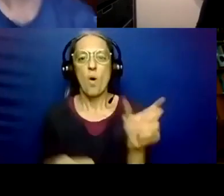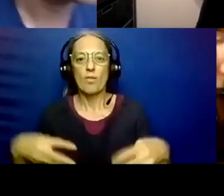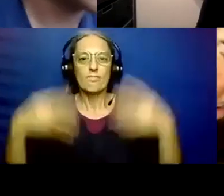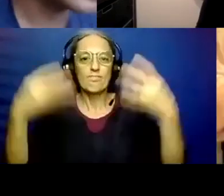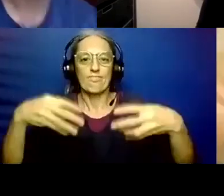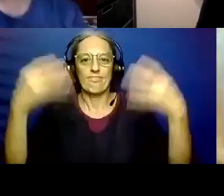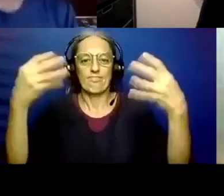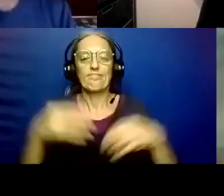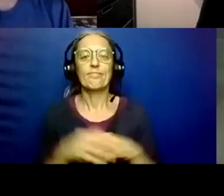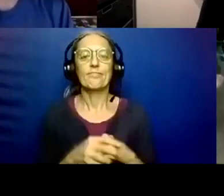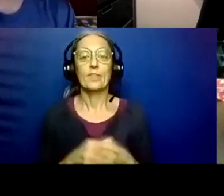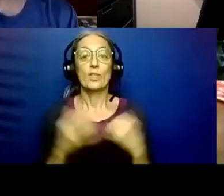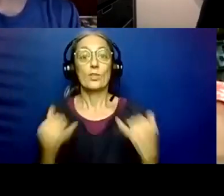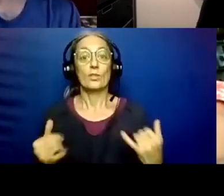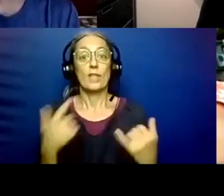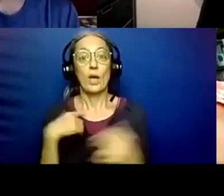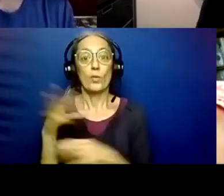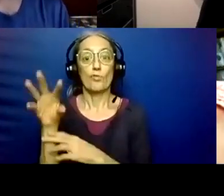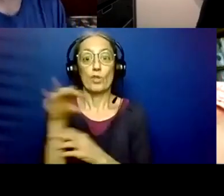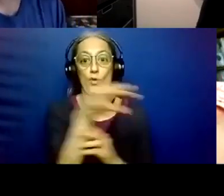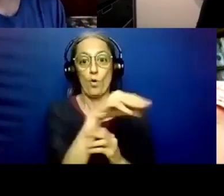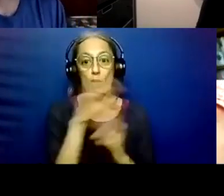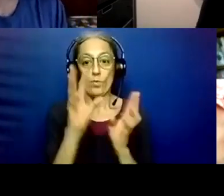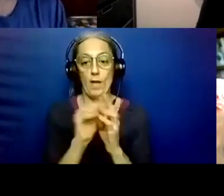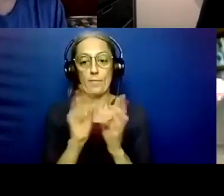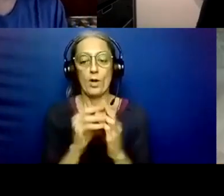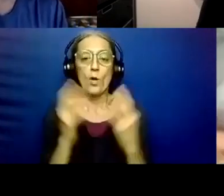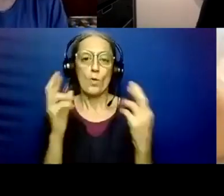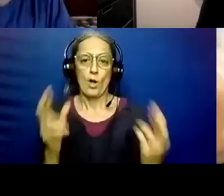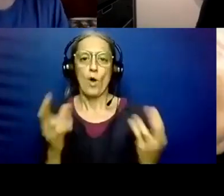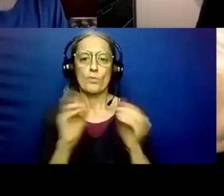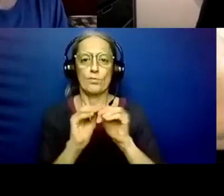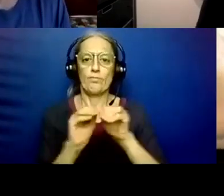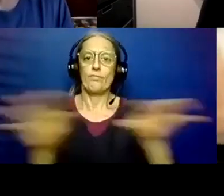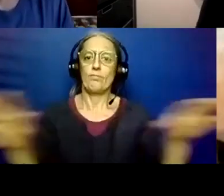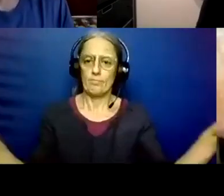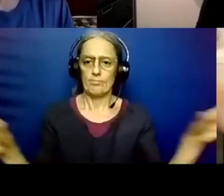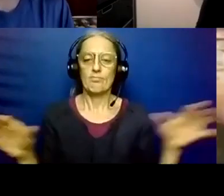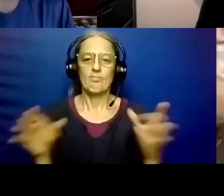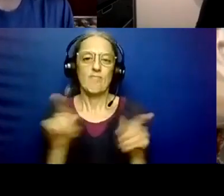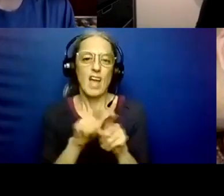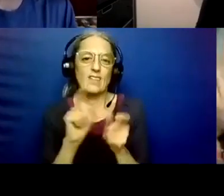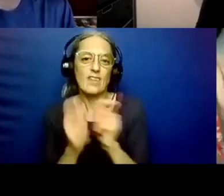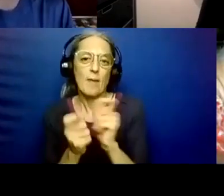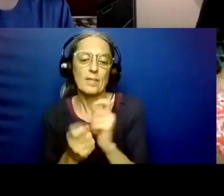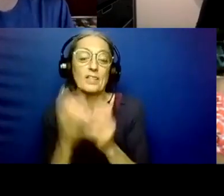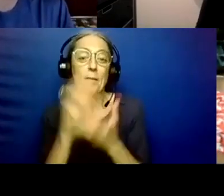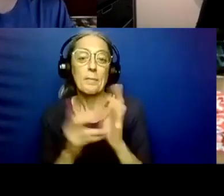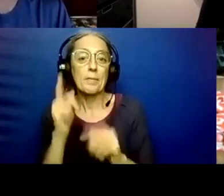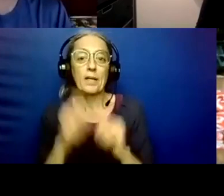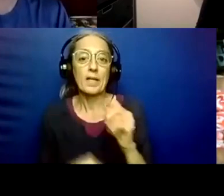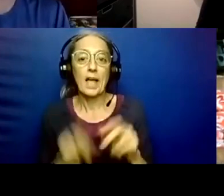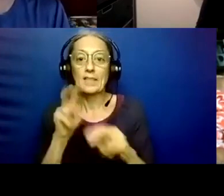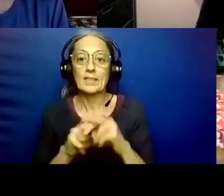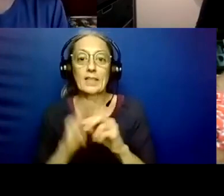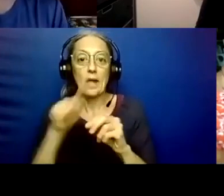and we do hope to make the recording available as an accommodation for those who may not be able to sit through the entire program today.